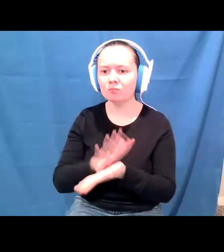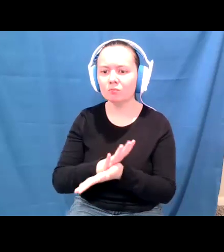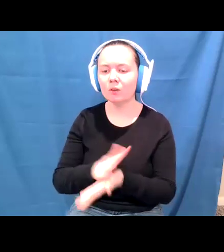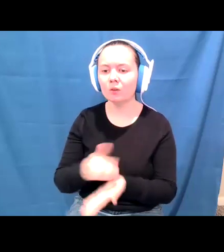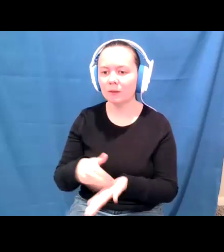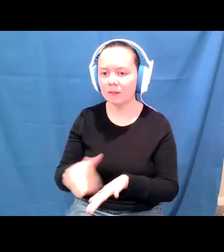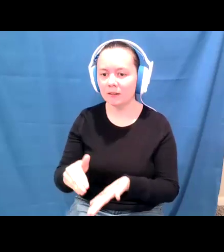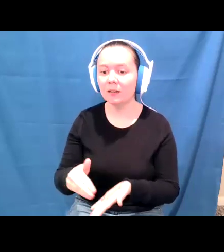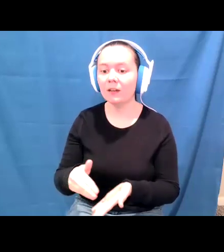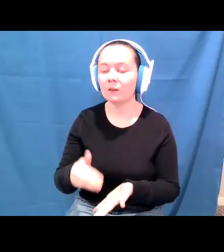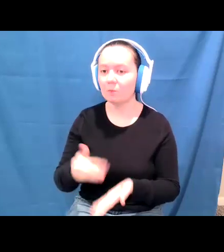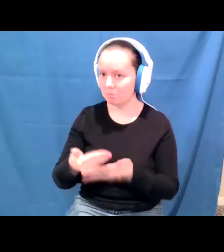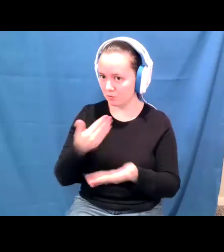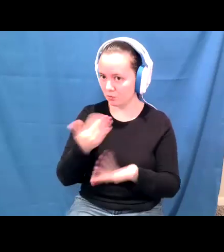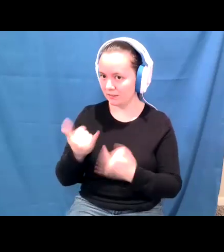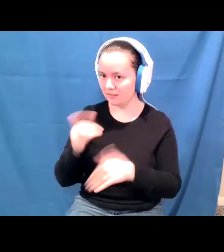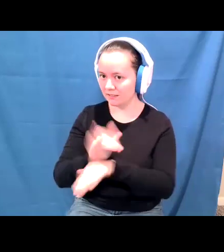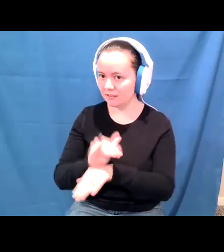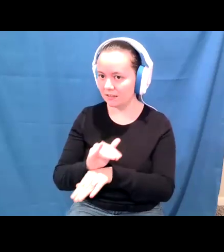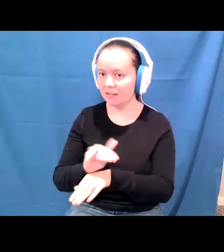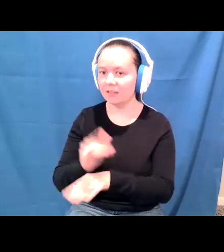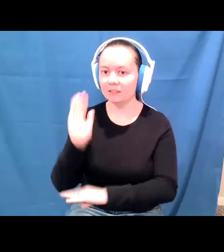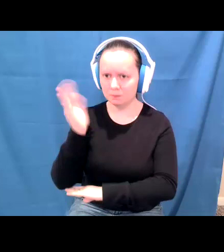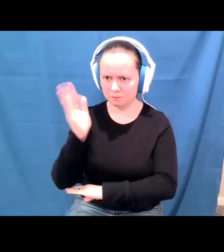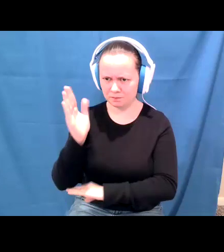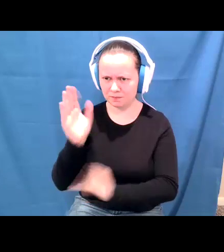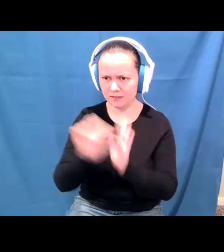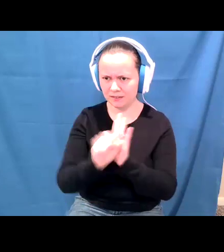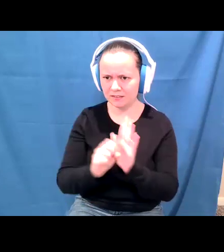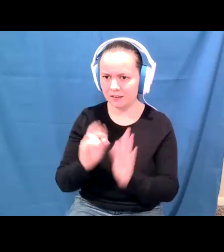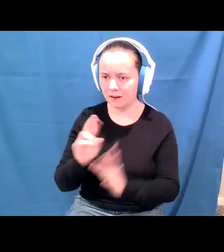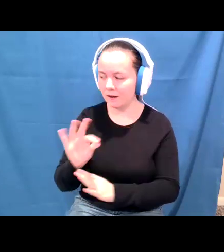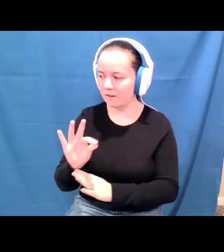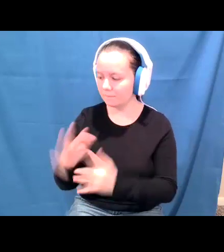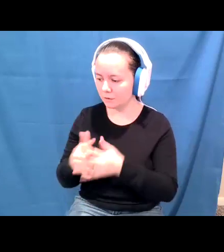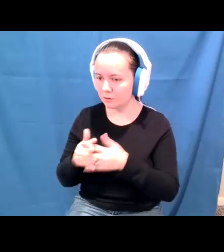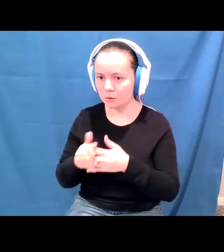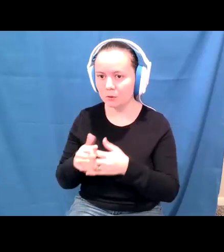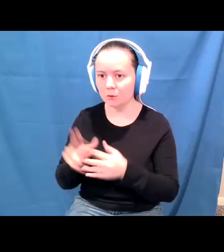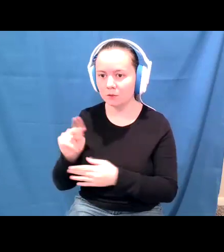speech, the State of the Union, where we are doubling down on our efforts to continue